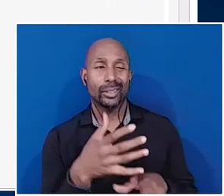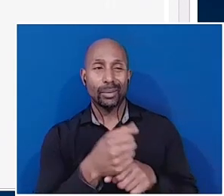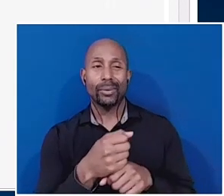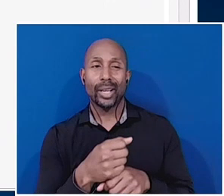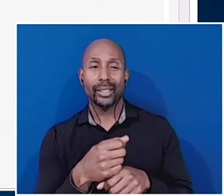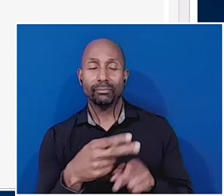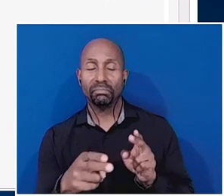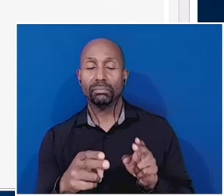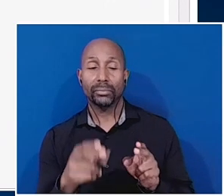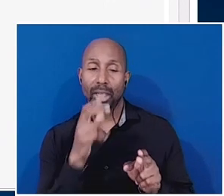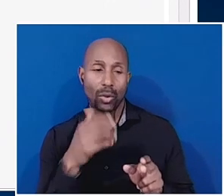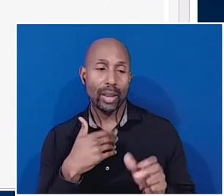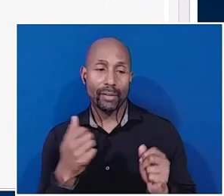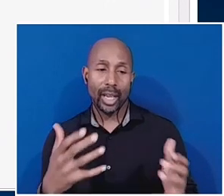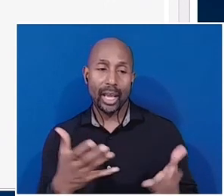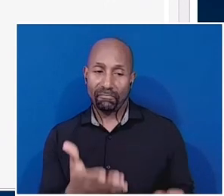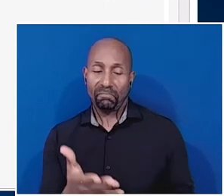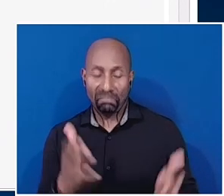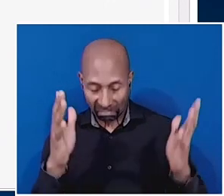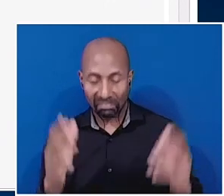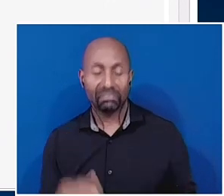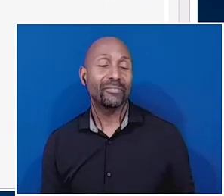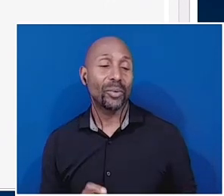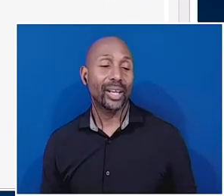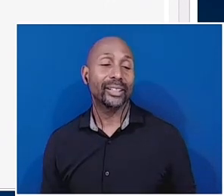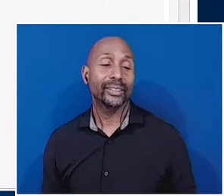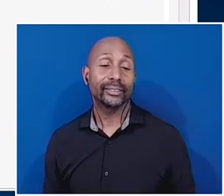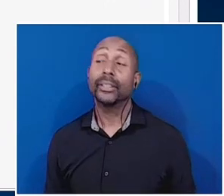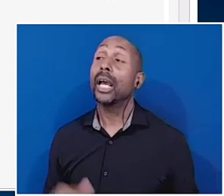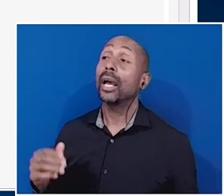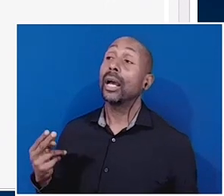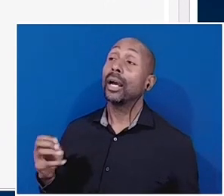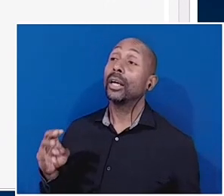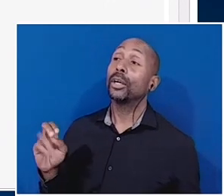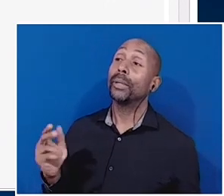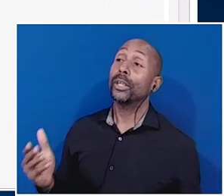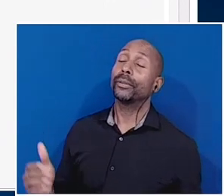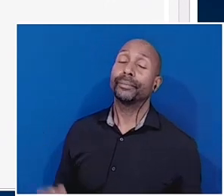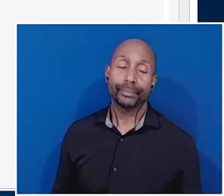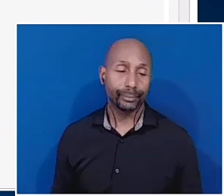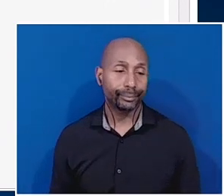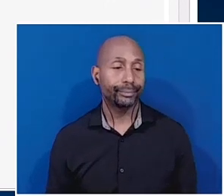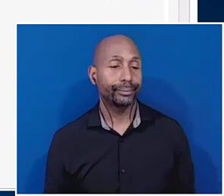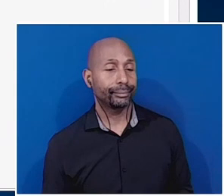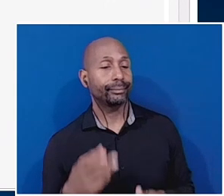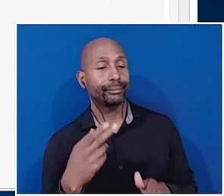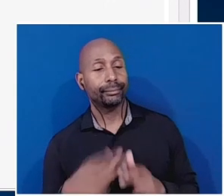Yeah. Go ahead please, Herman. Brief overview. Yeah, real lickety split.